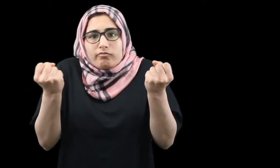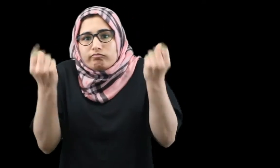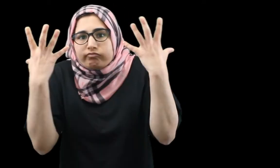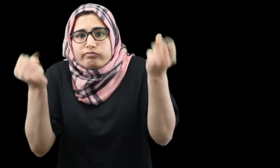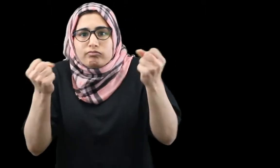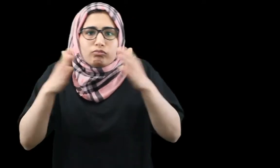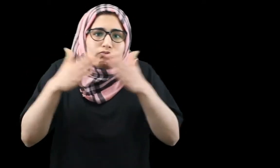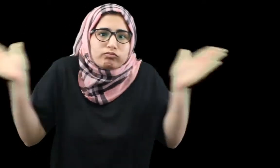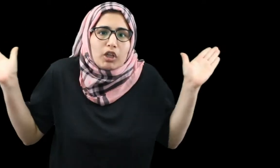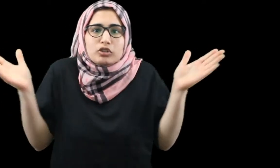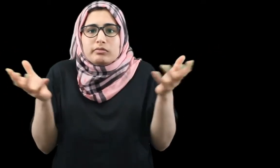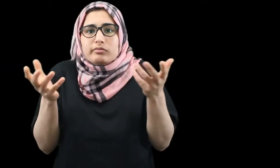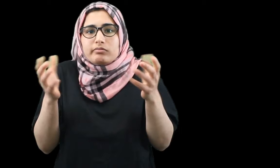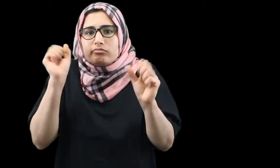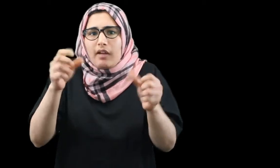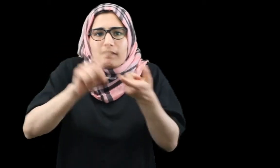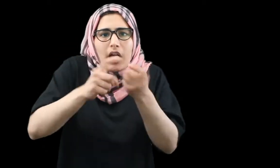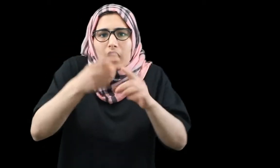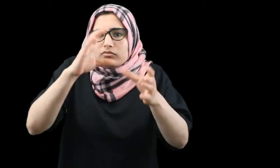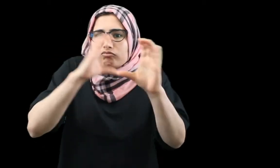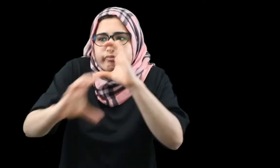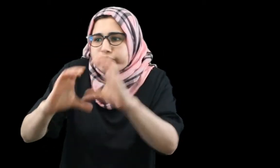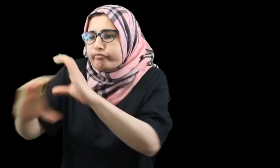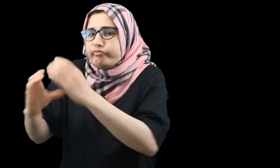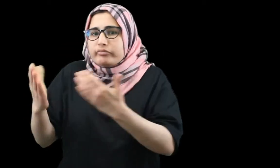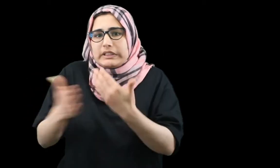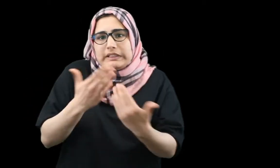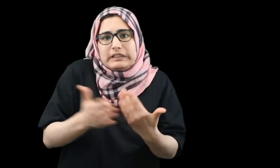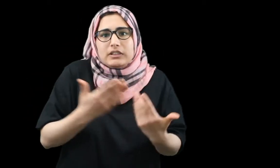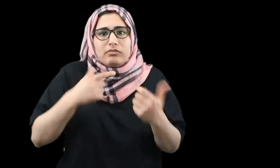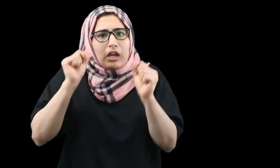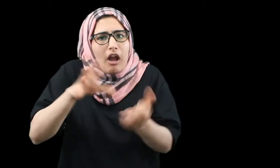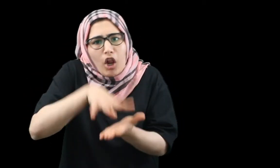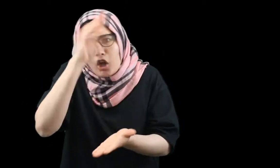I have sign language. I have friends I could actually communicate with.